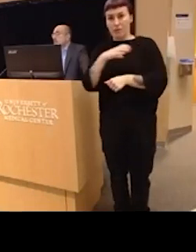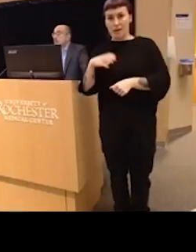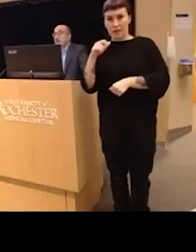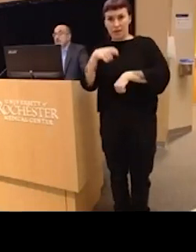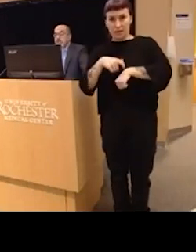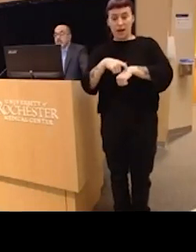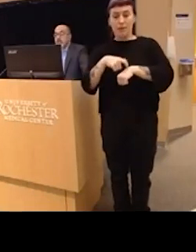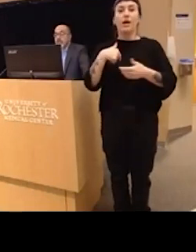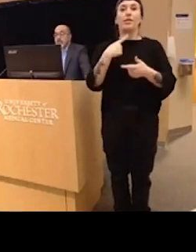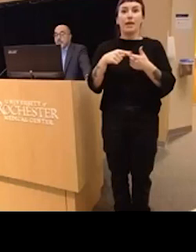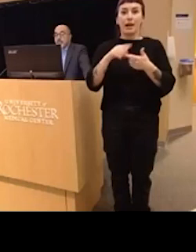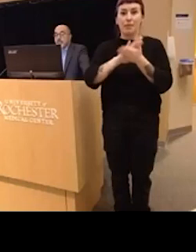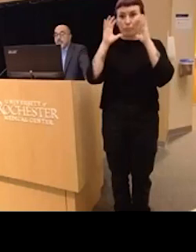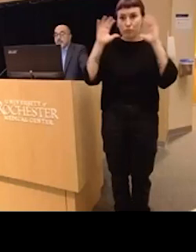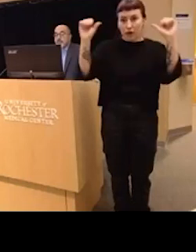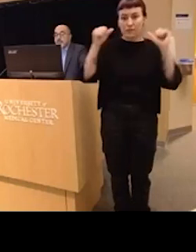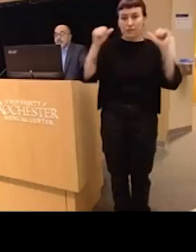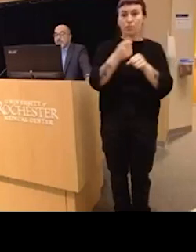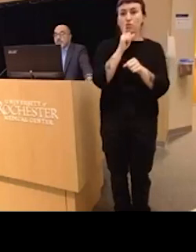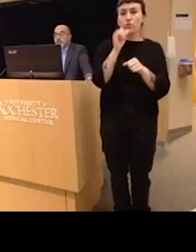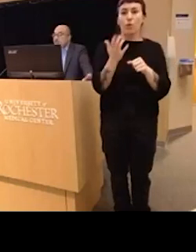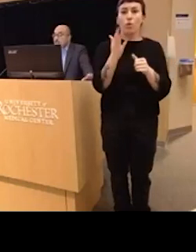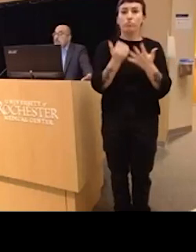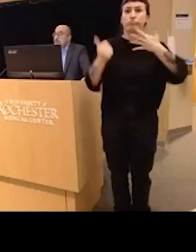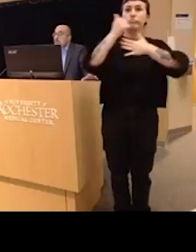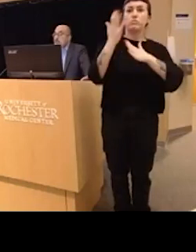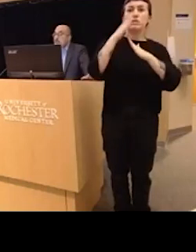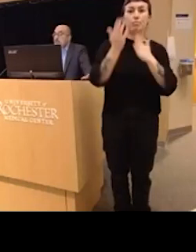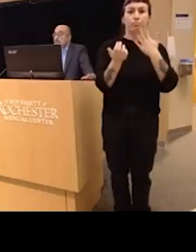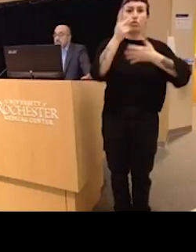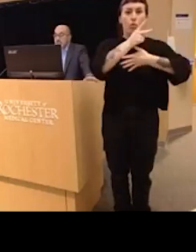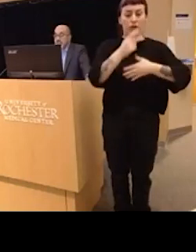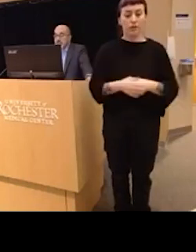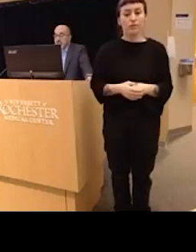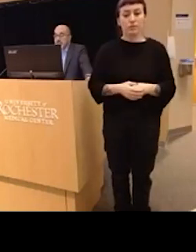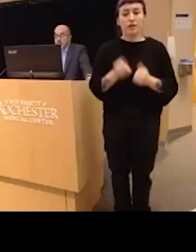a top priority and really um many of the officers in APM were actually the key authors um of this